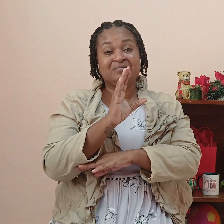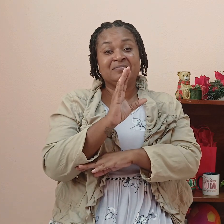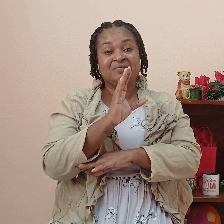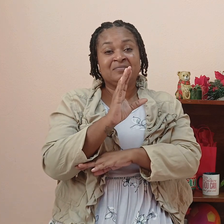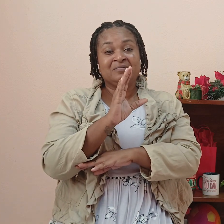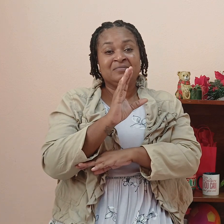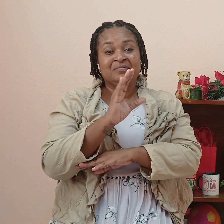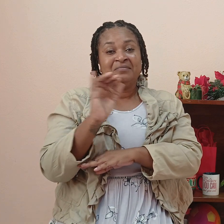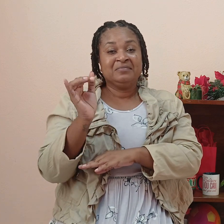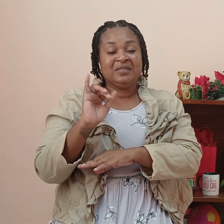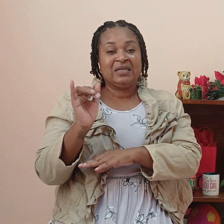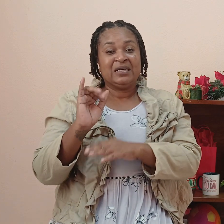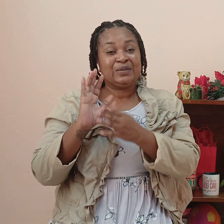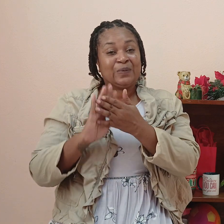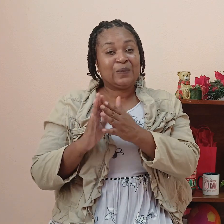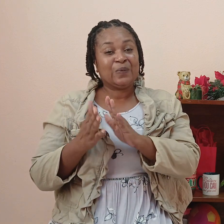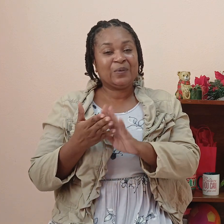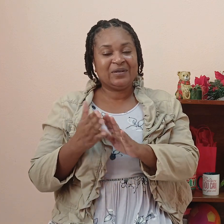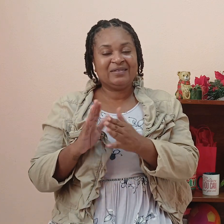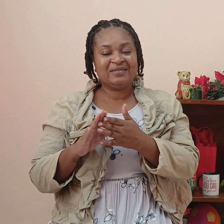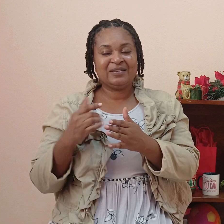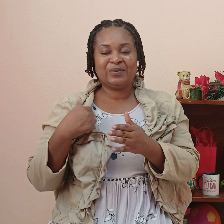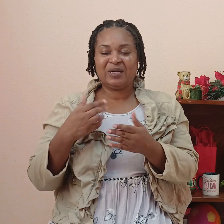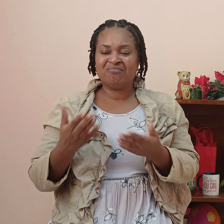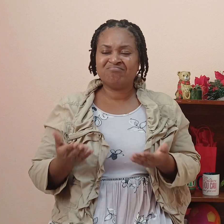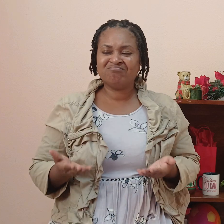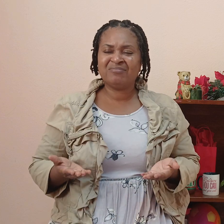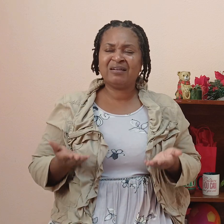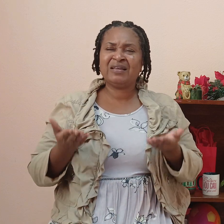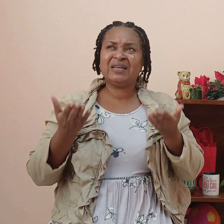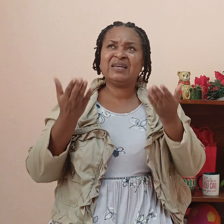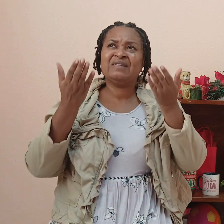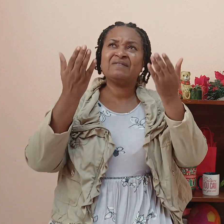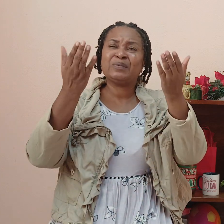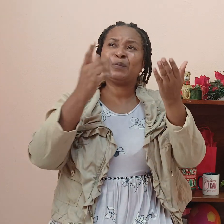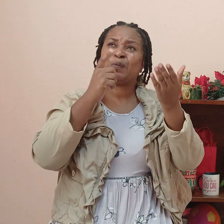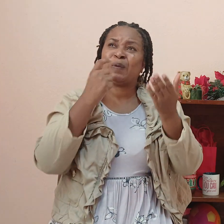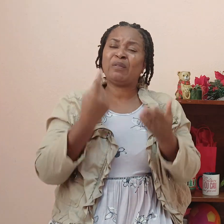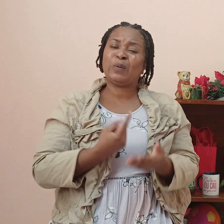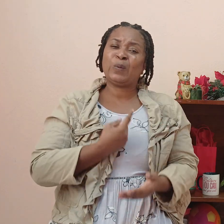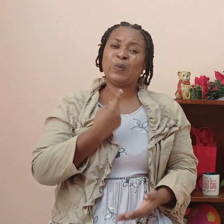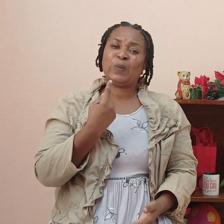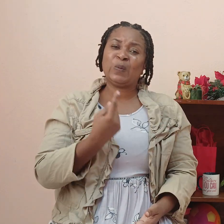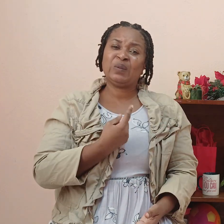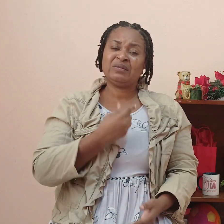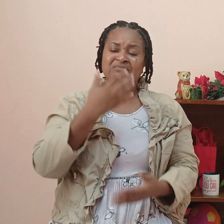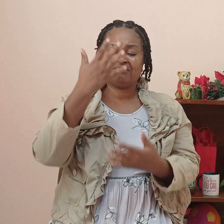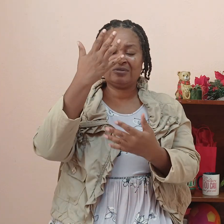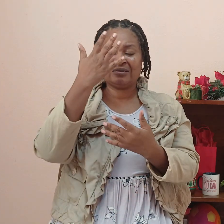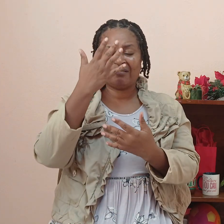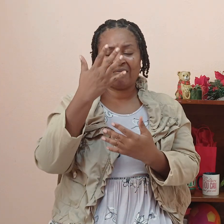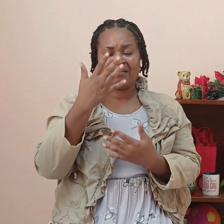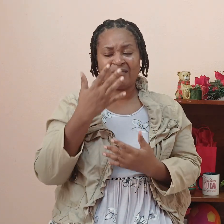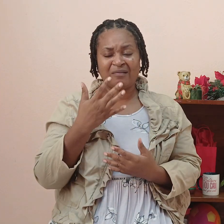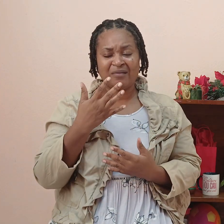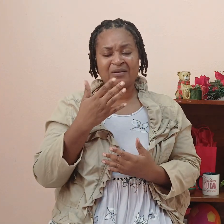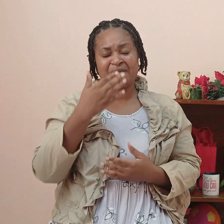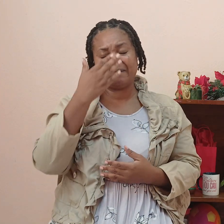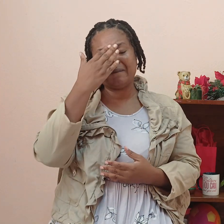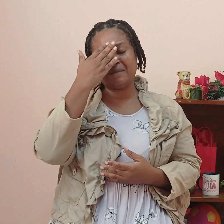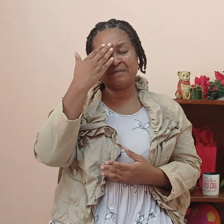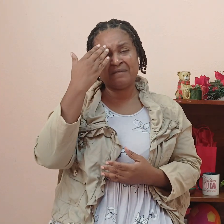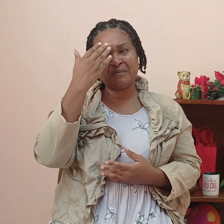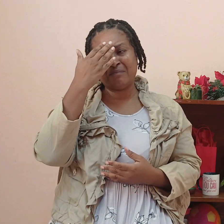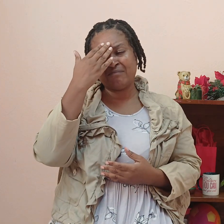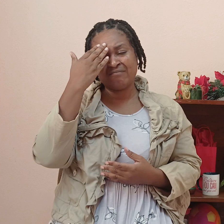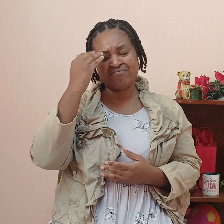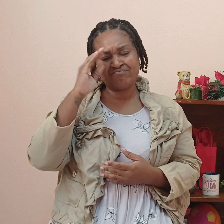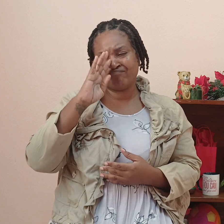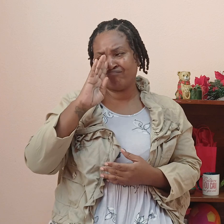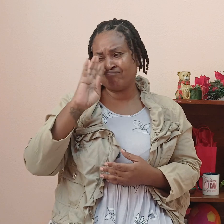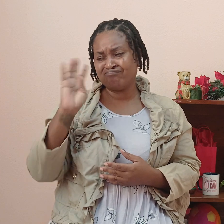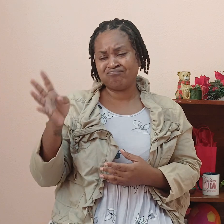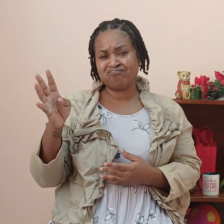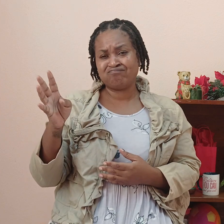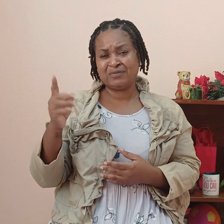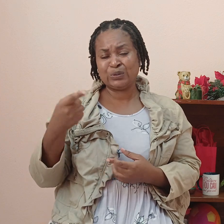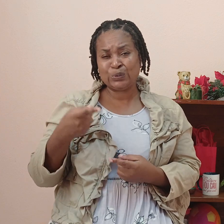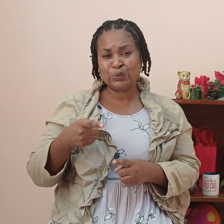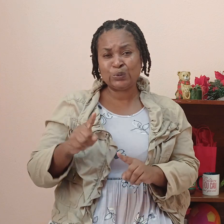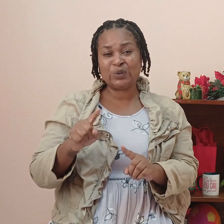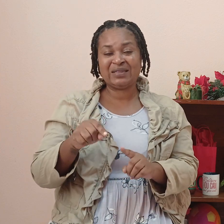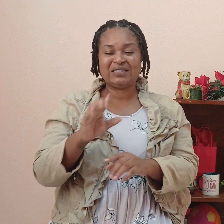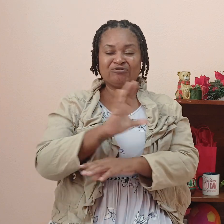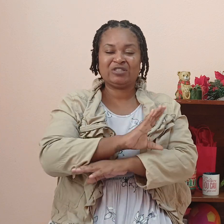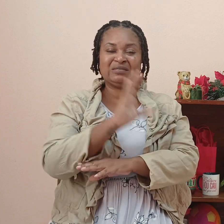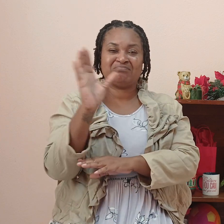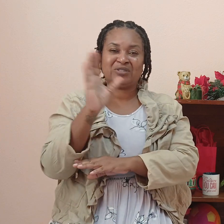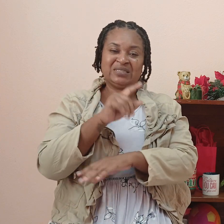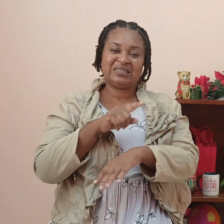as a community, lifting up those who feel lonely, sad, and forgotten during this Christmas season.